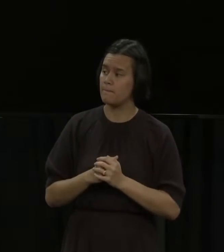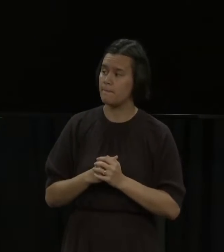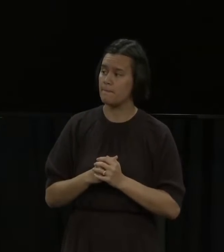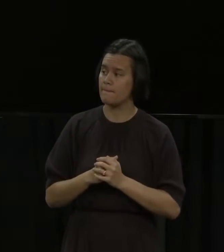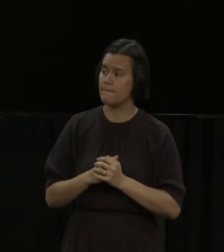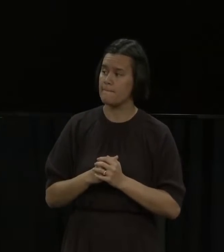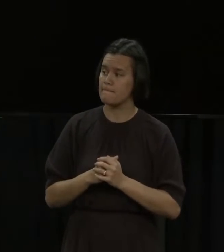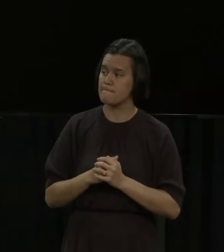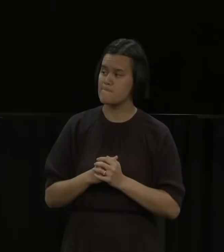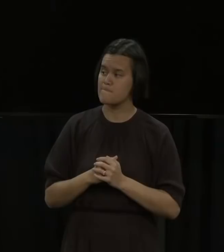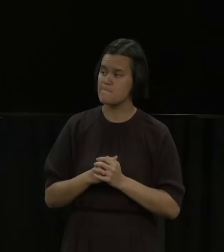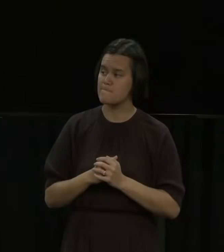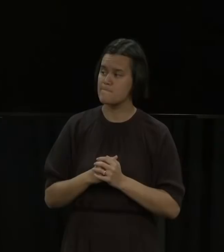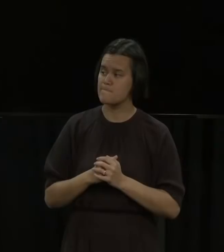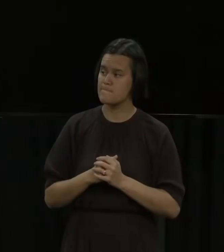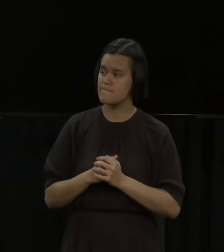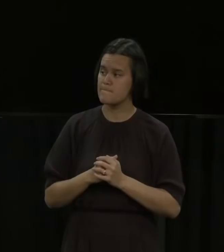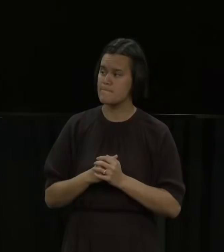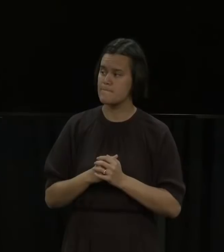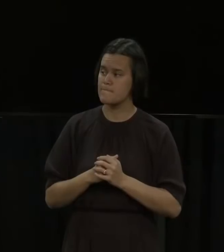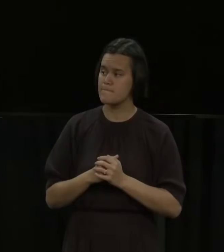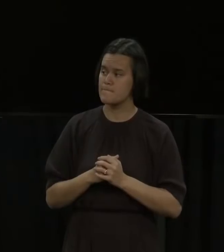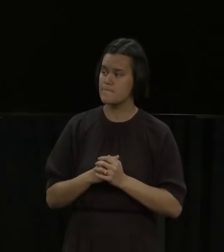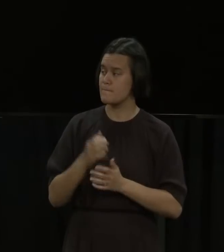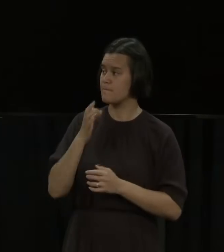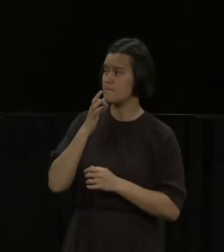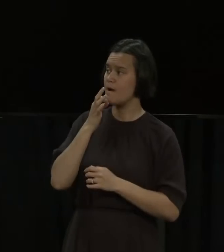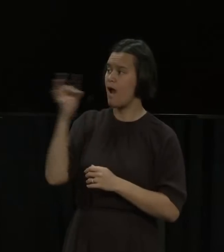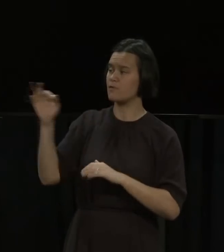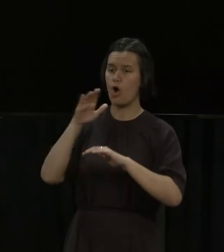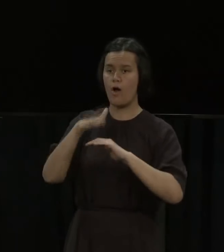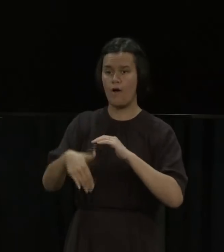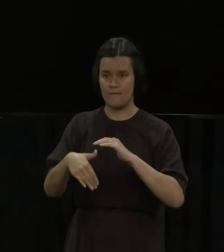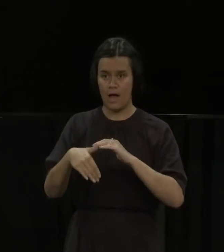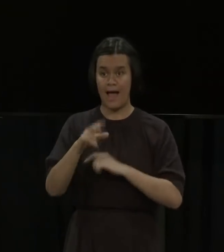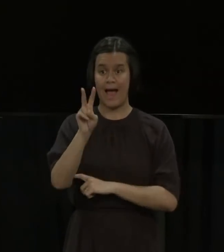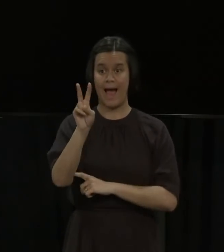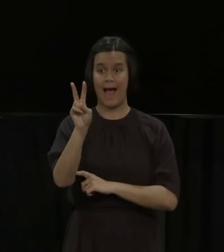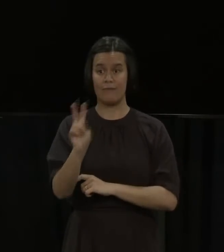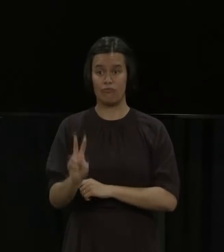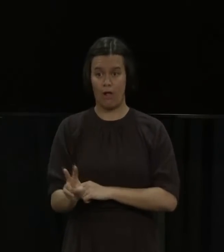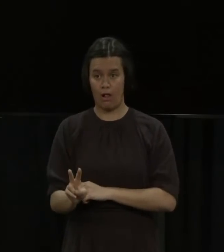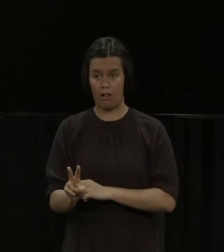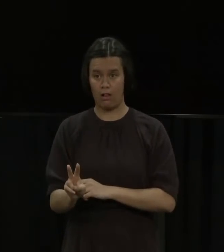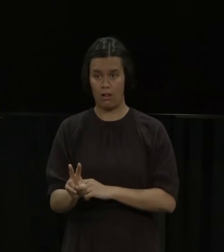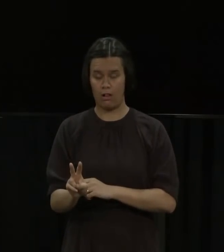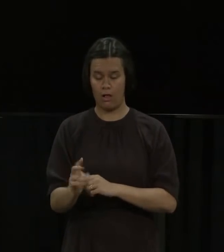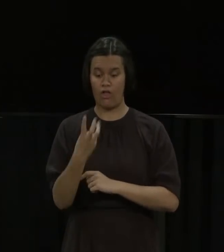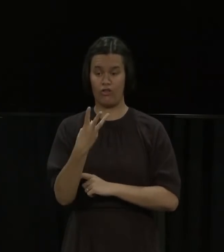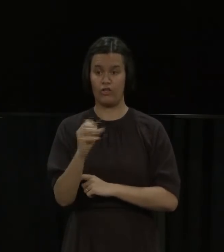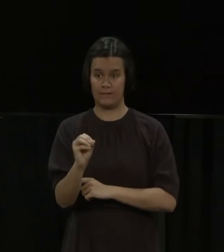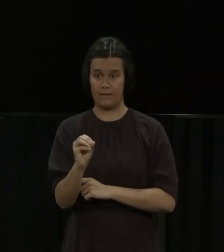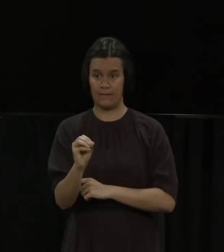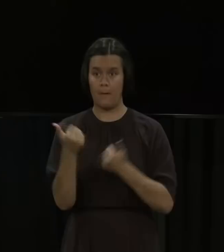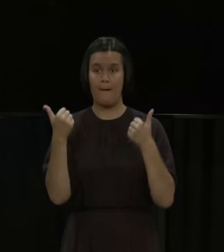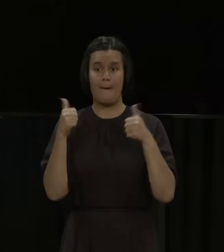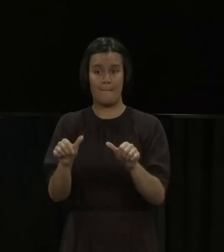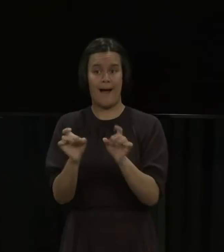I was going to come to collect,